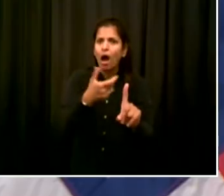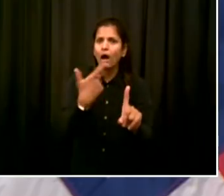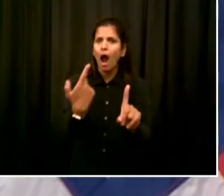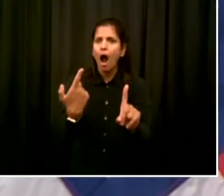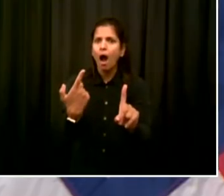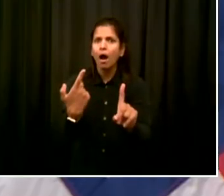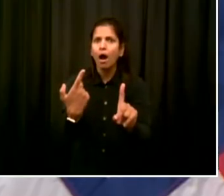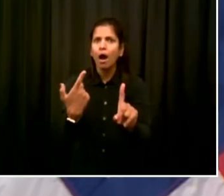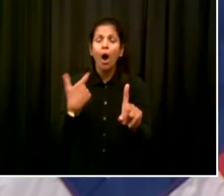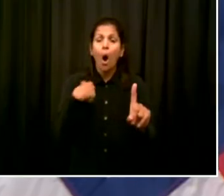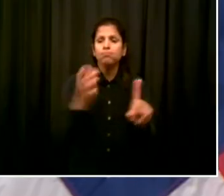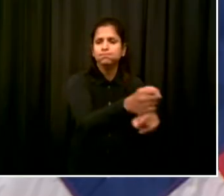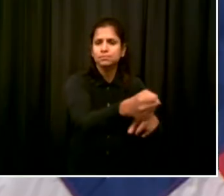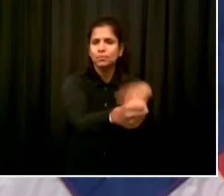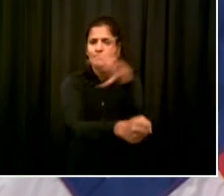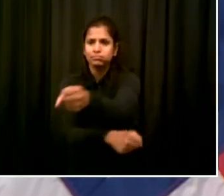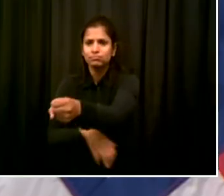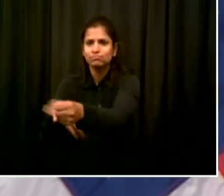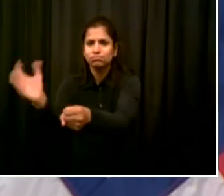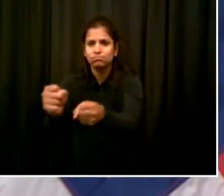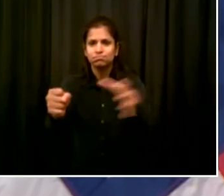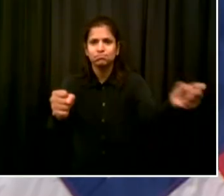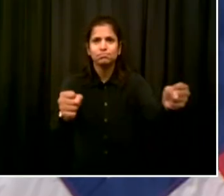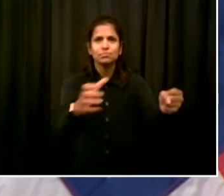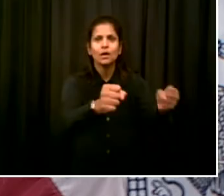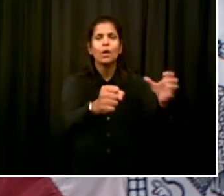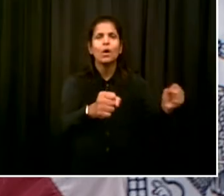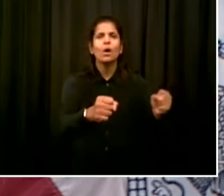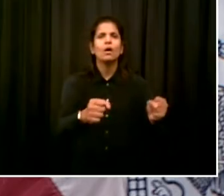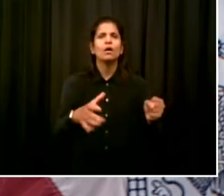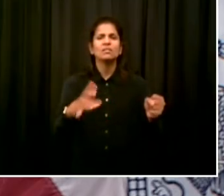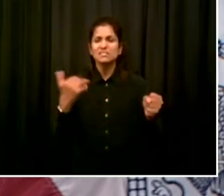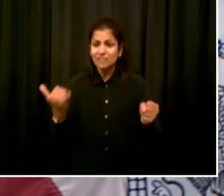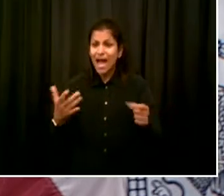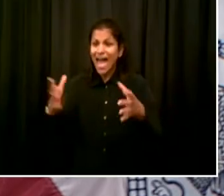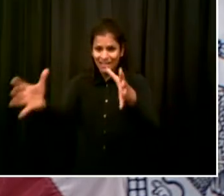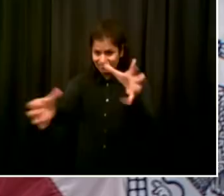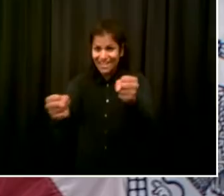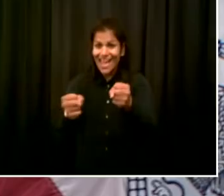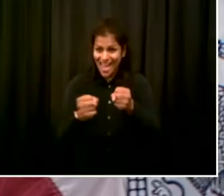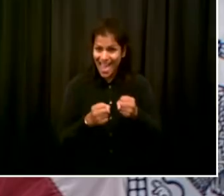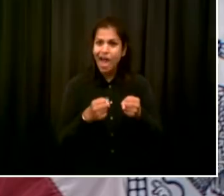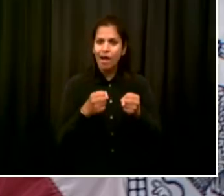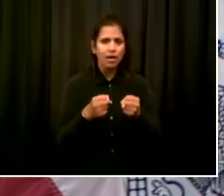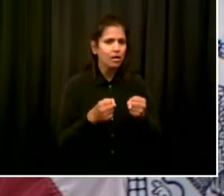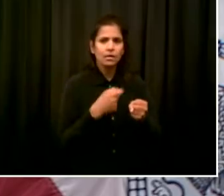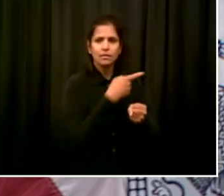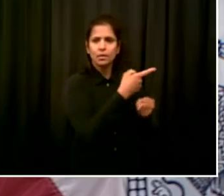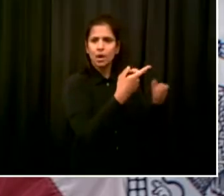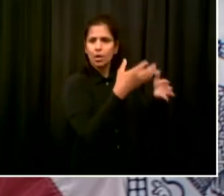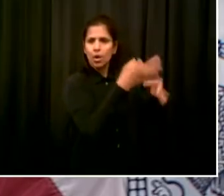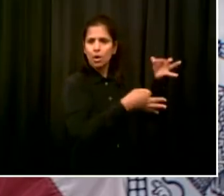THOSE COURTS ARE OPENED UP WE HAVE A LINE OF CASES READY TO GET THE MOST VIOLENT PEOPLE OFF THE STREETS